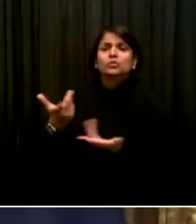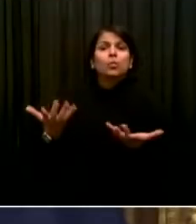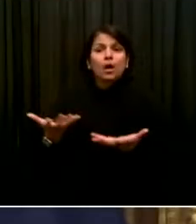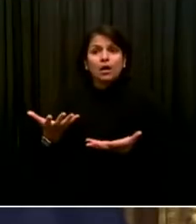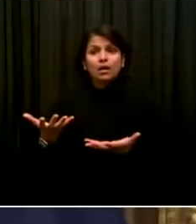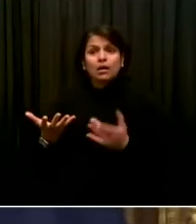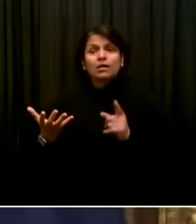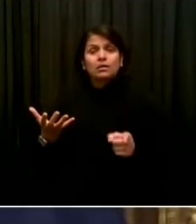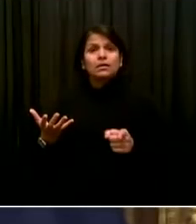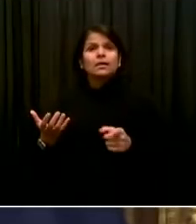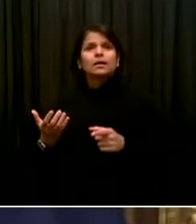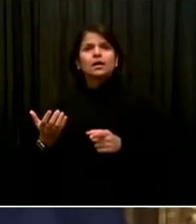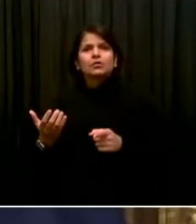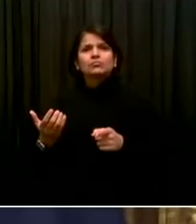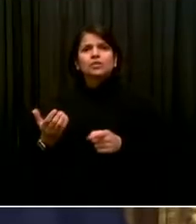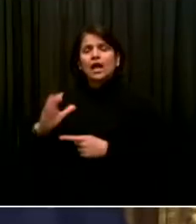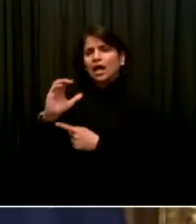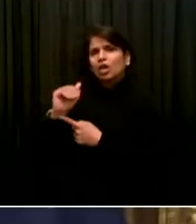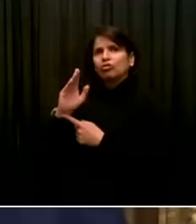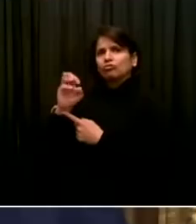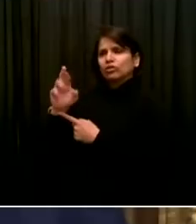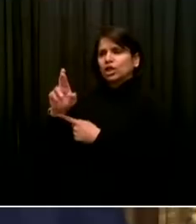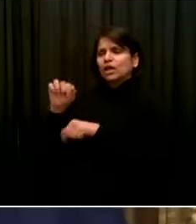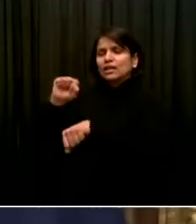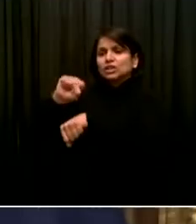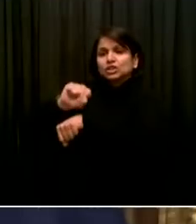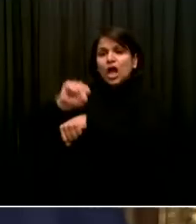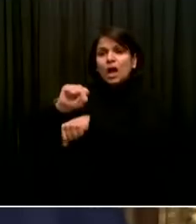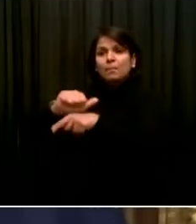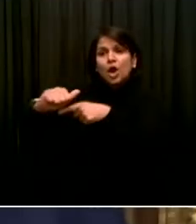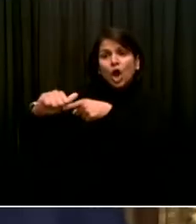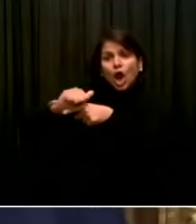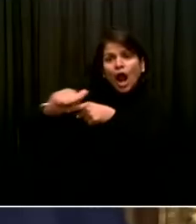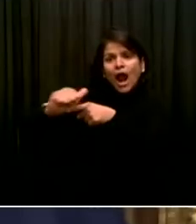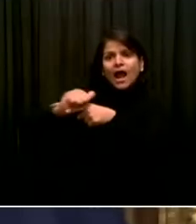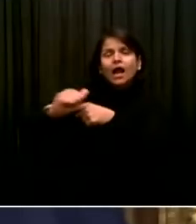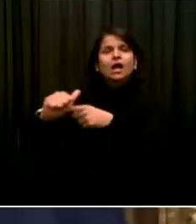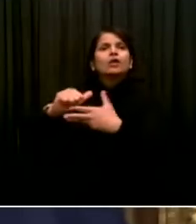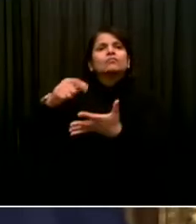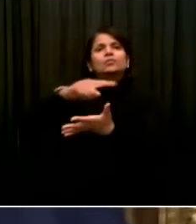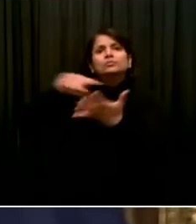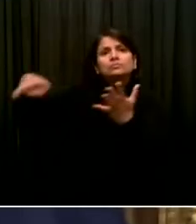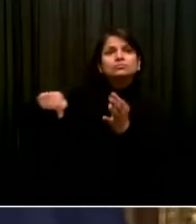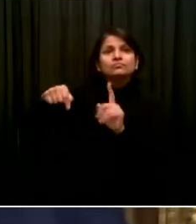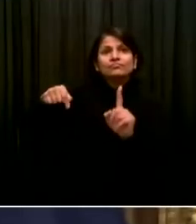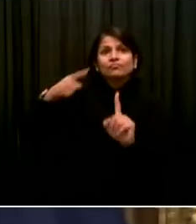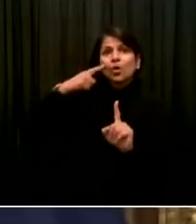ANTIDOTE TO CRIME IS A CAREER.